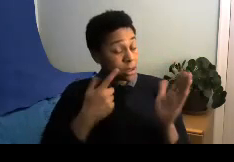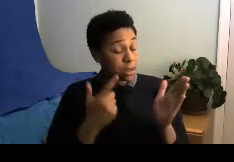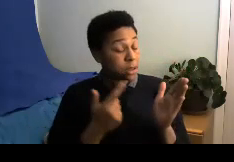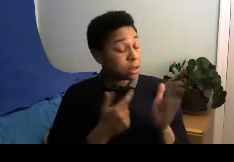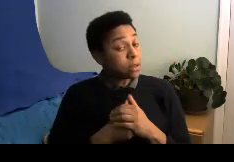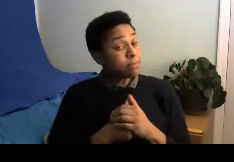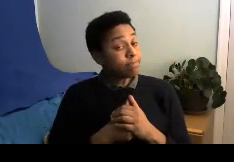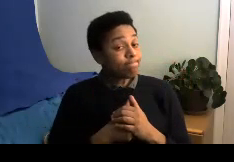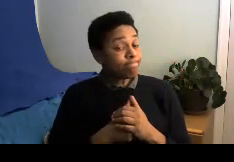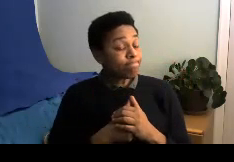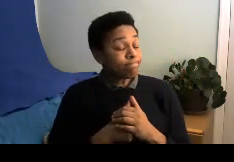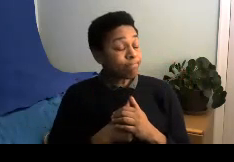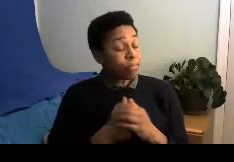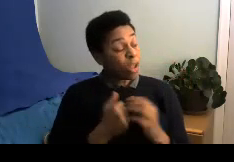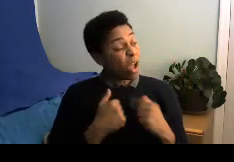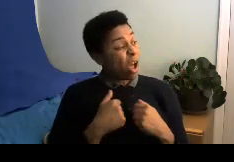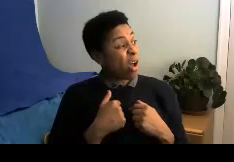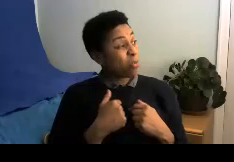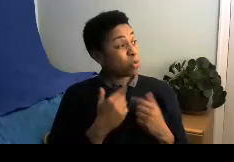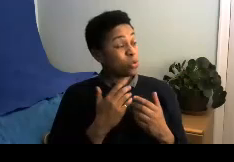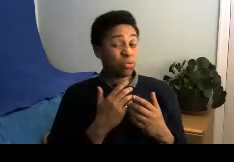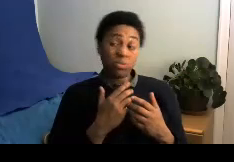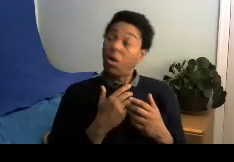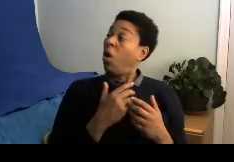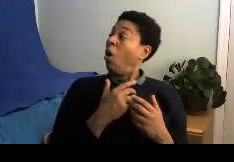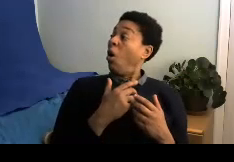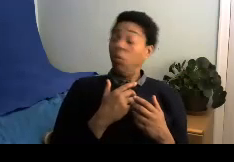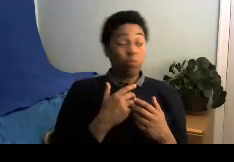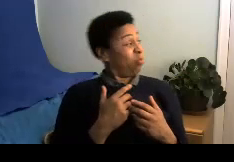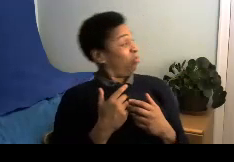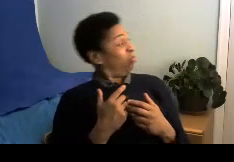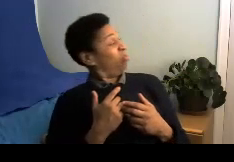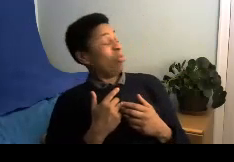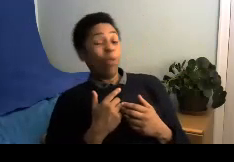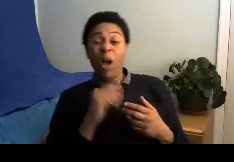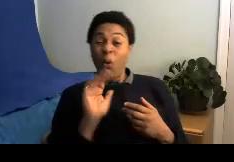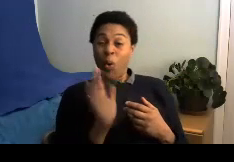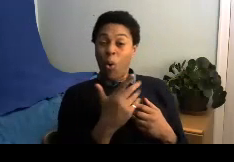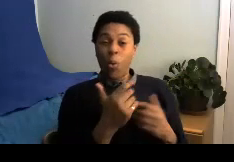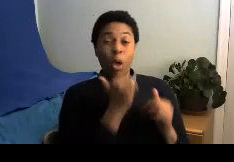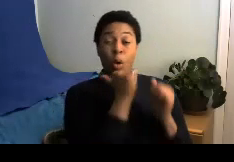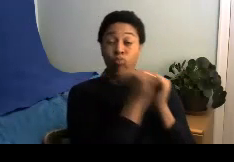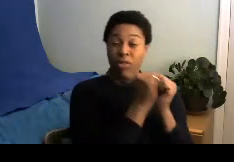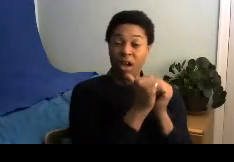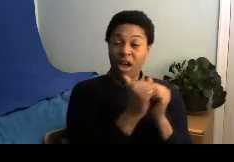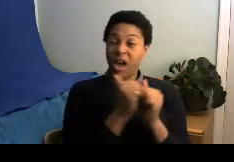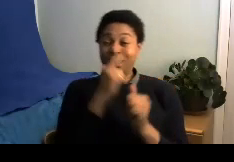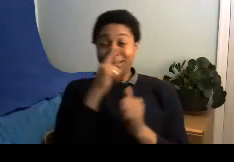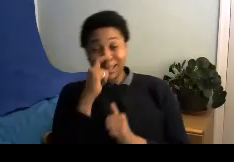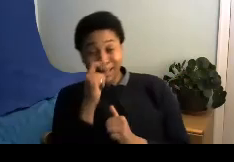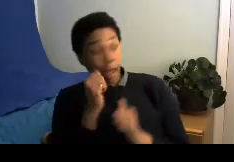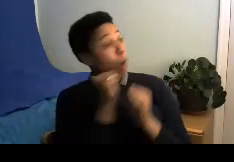know, I have this sort of huge extended family, everyone's Brother that, Sister that. I spent, you know, so much of my